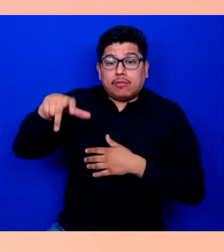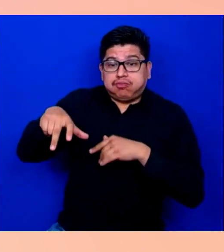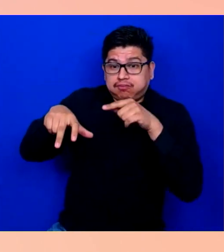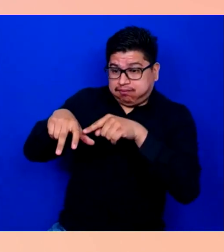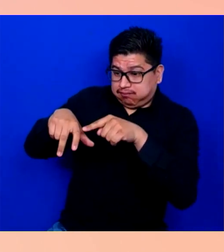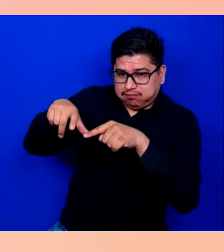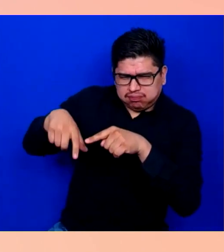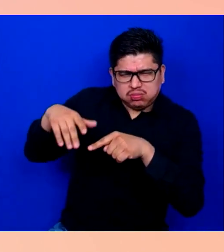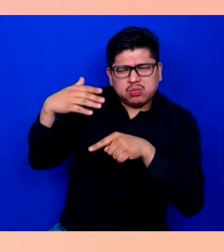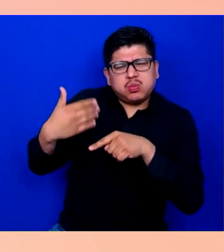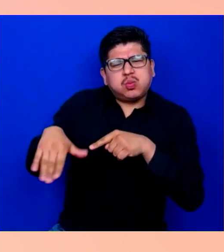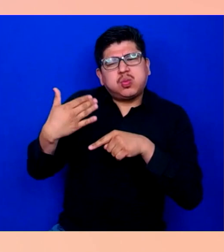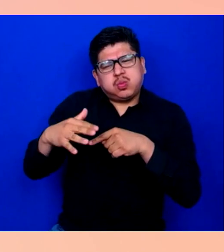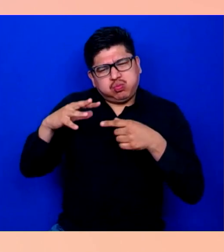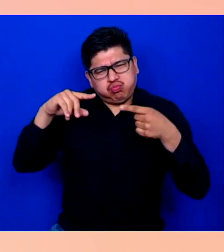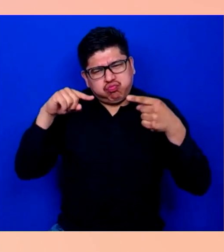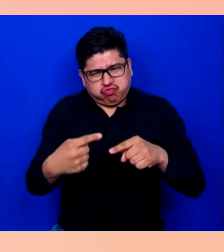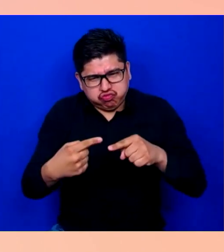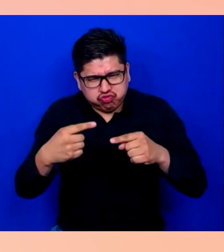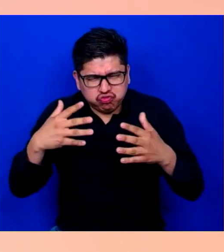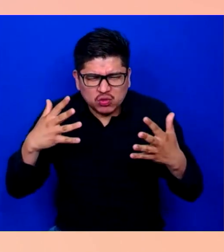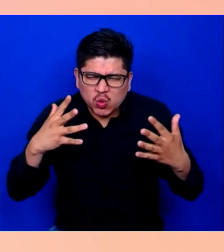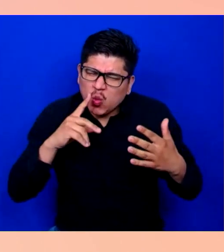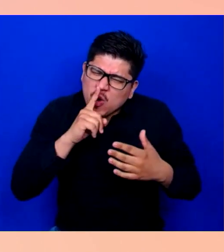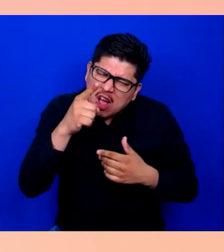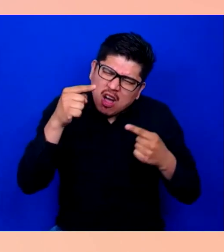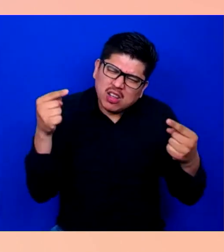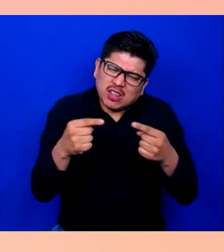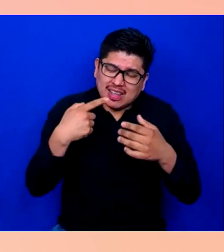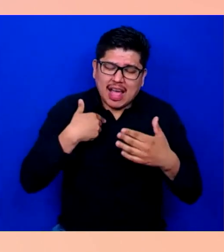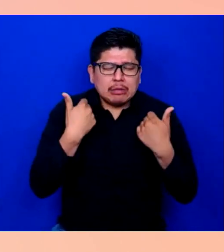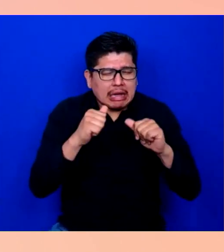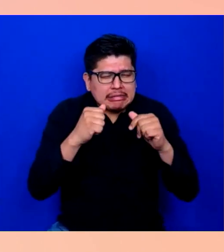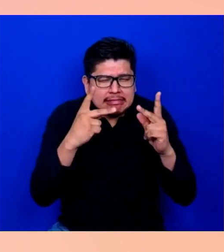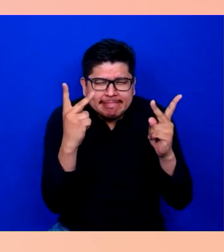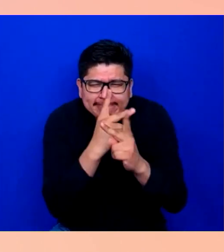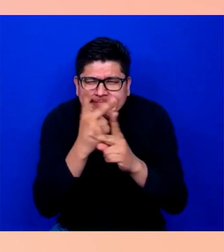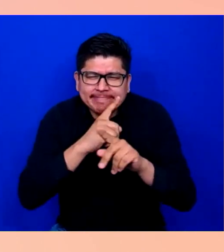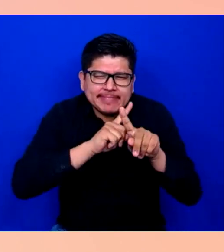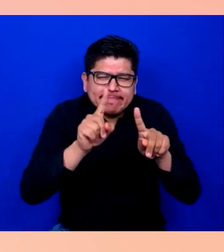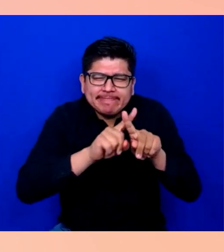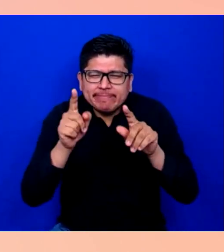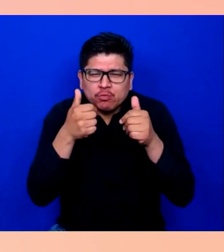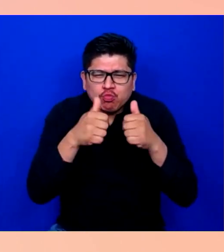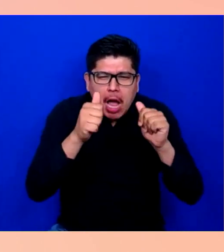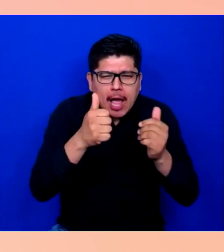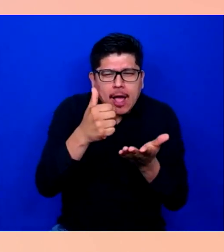I tried all the hardware on the market and some of it helped a little but no matter what mouse you use,